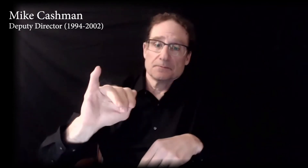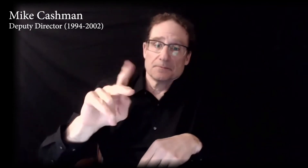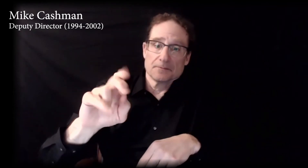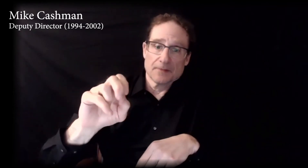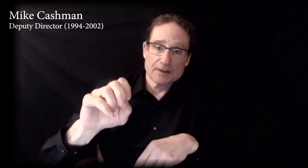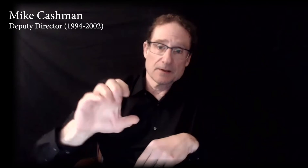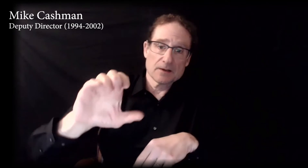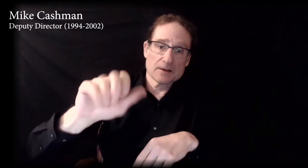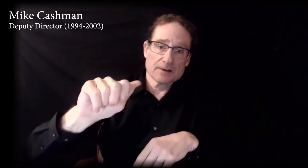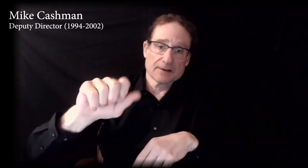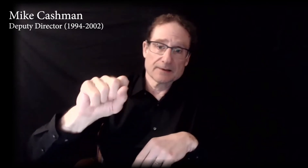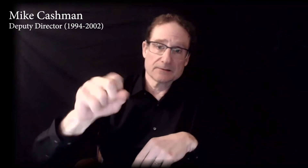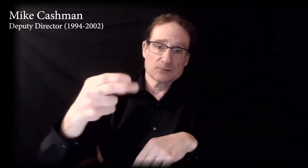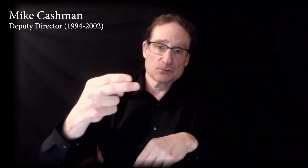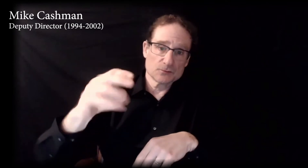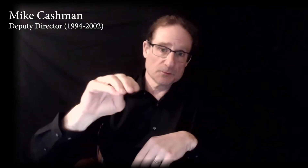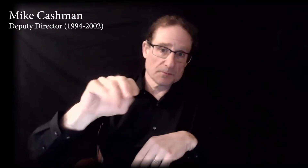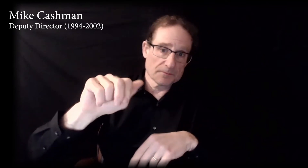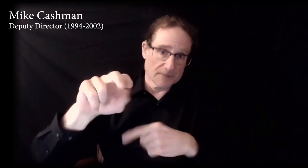My name is Mike Cashman.